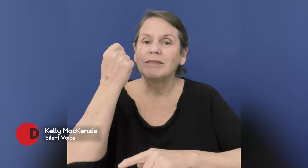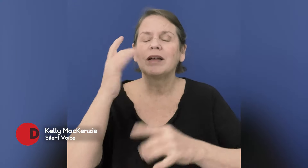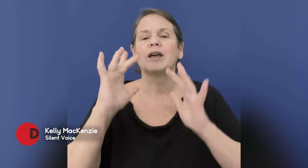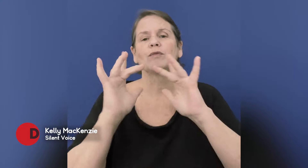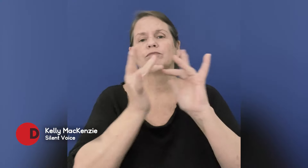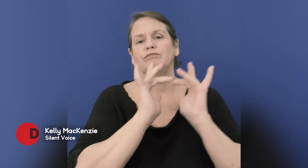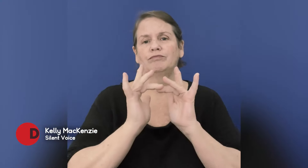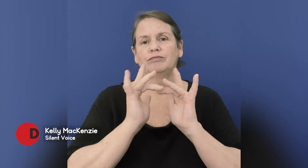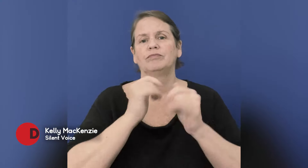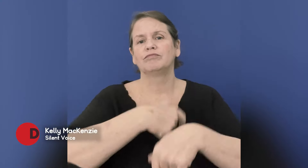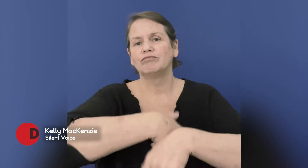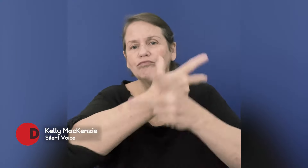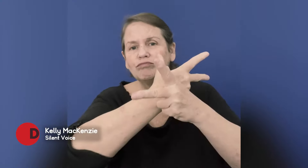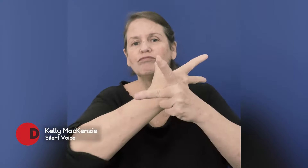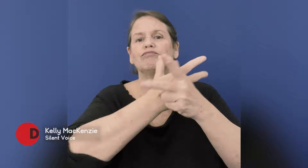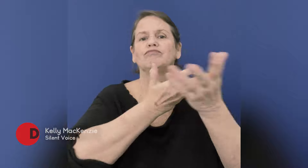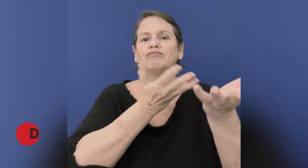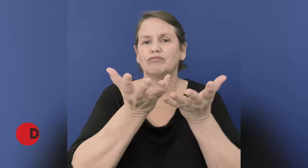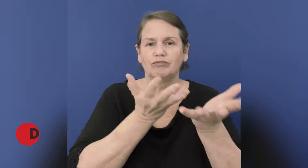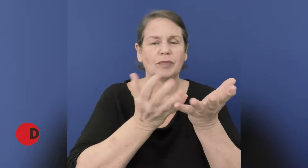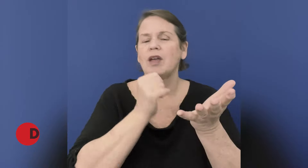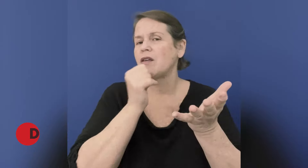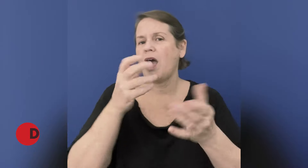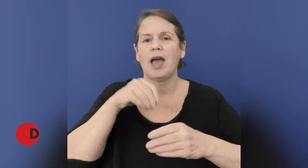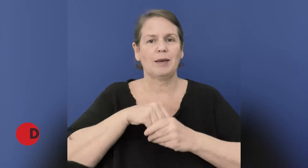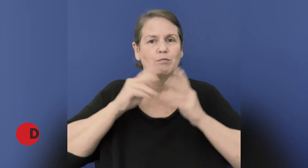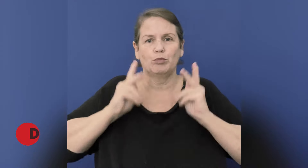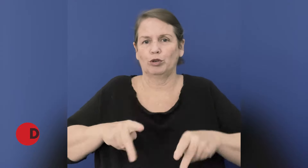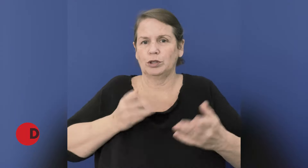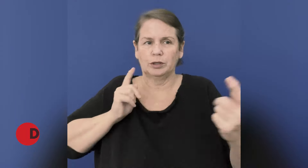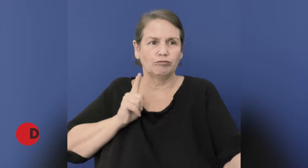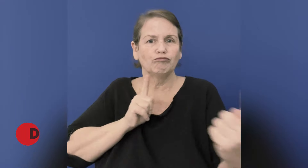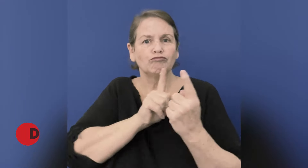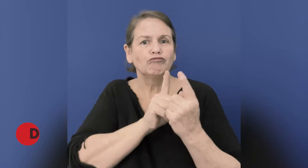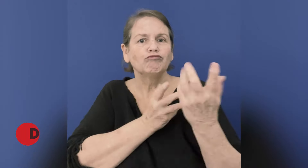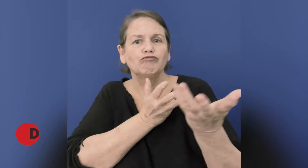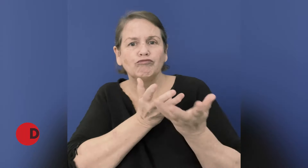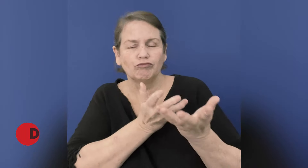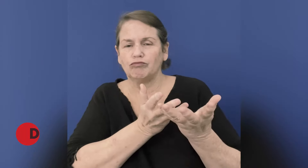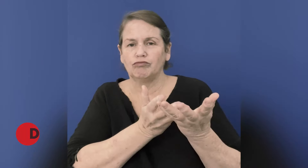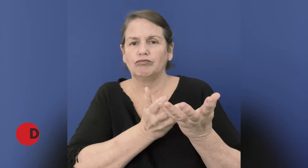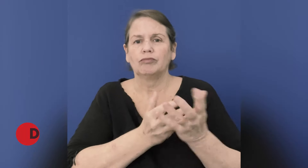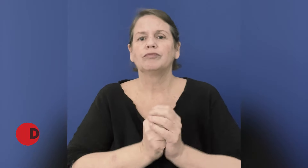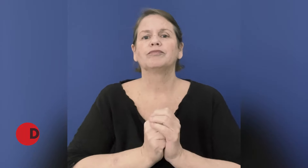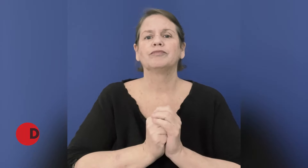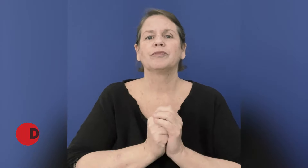but online through video calls, not in-person.